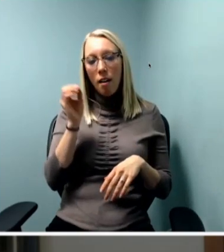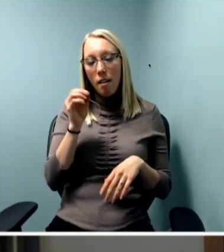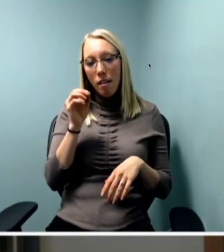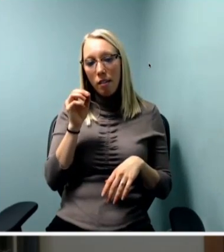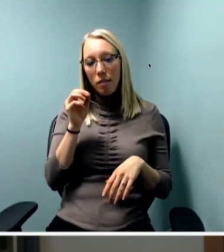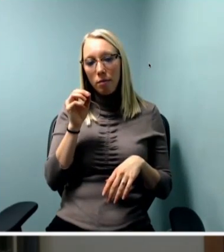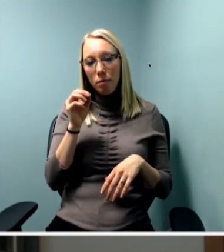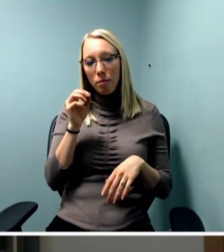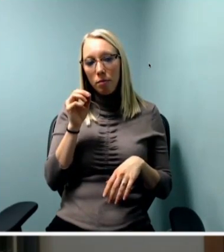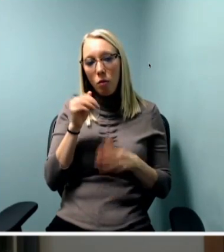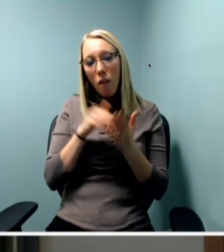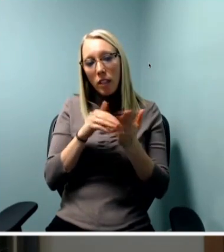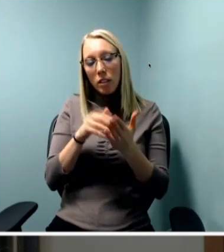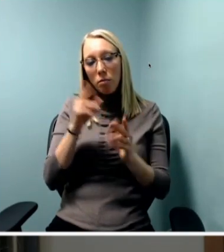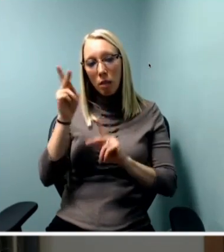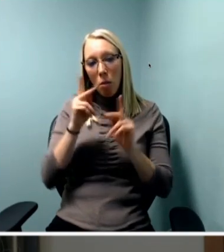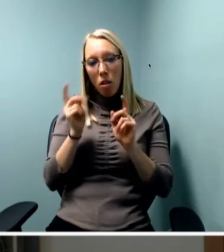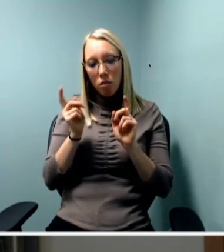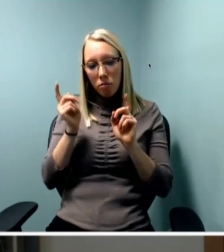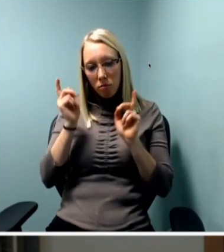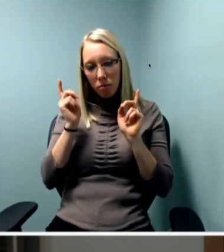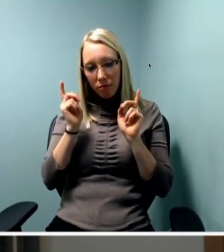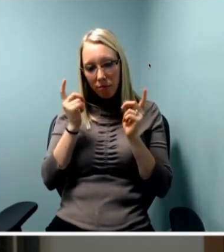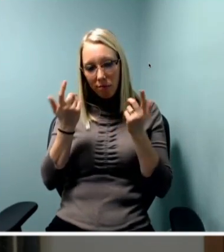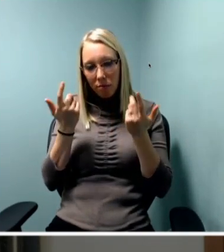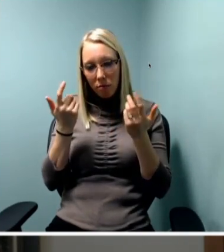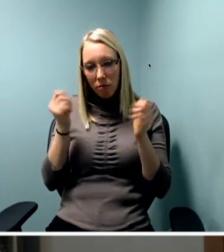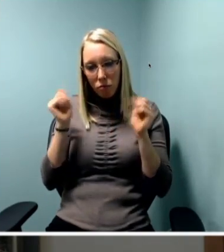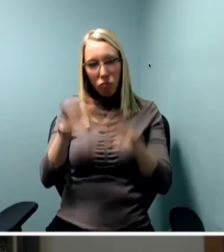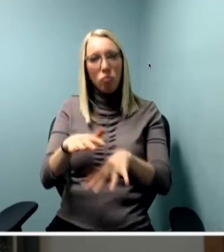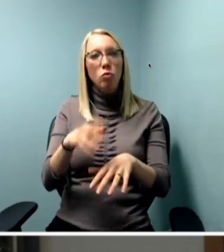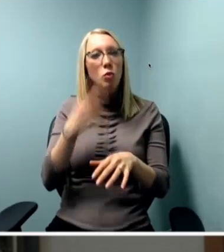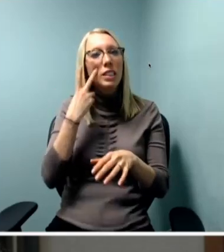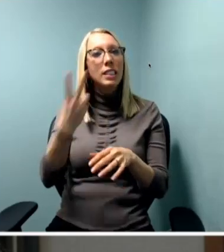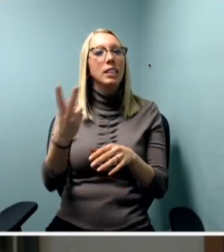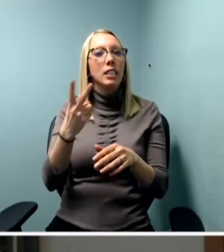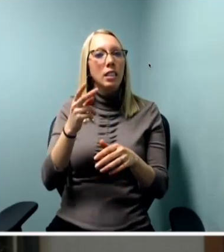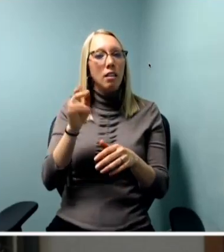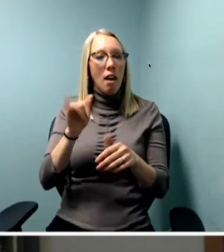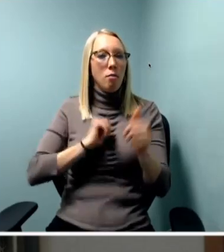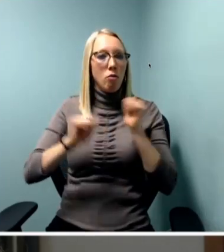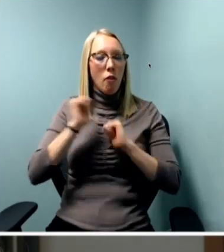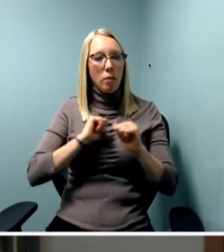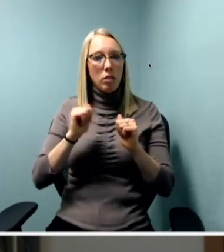people come to work, they come to see things with the baggage that they bring in,